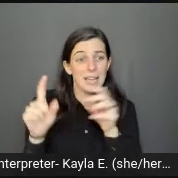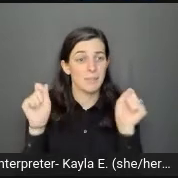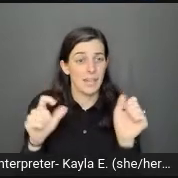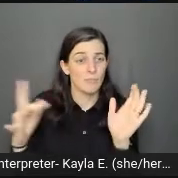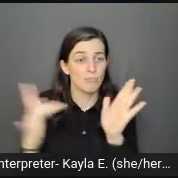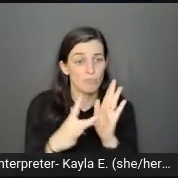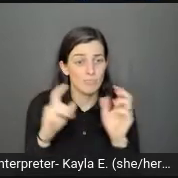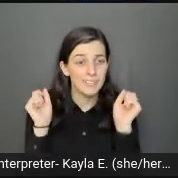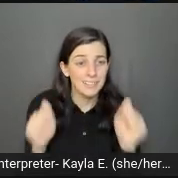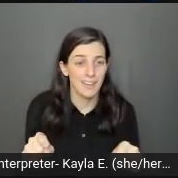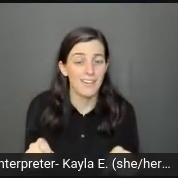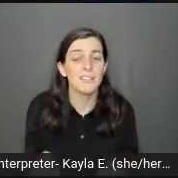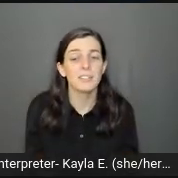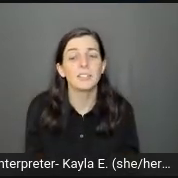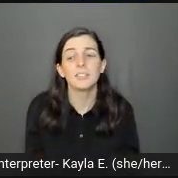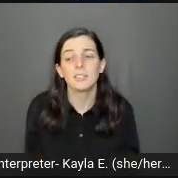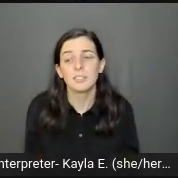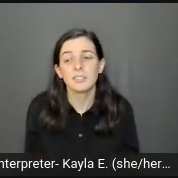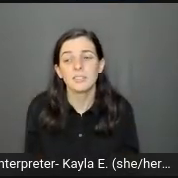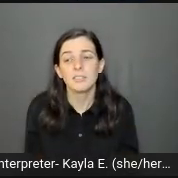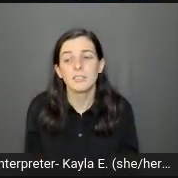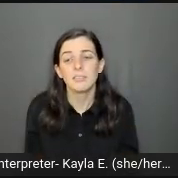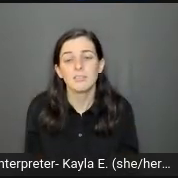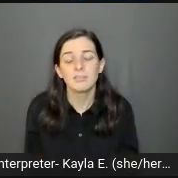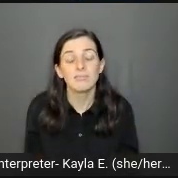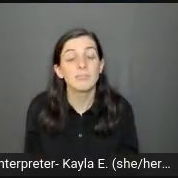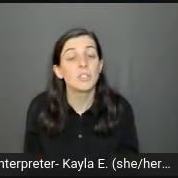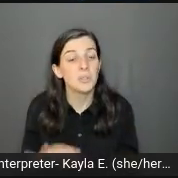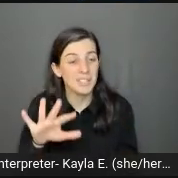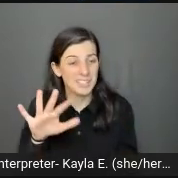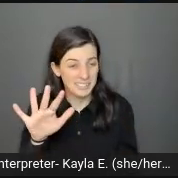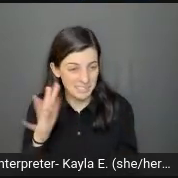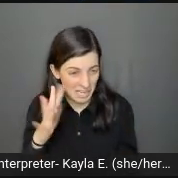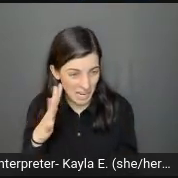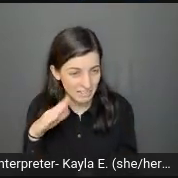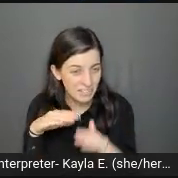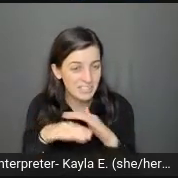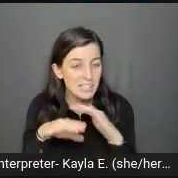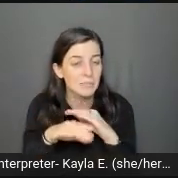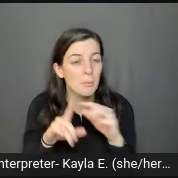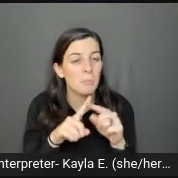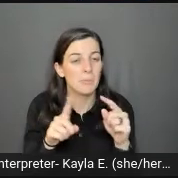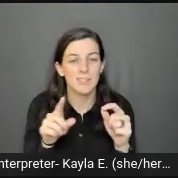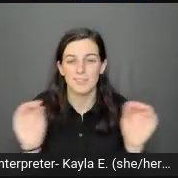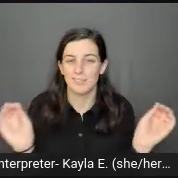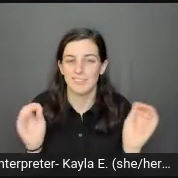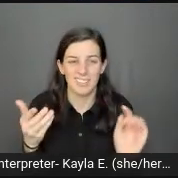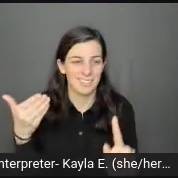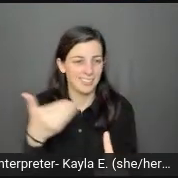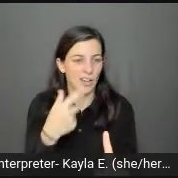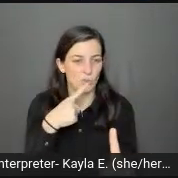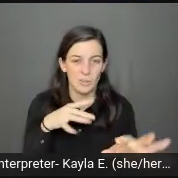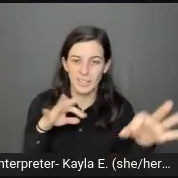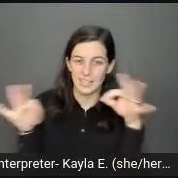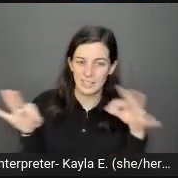It kind of is keyboard accessible, but there's nothing anywhere to tell the user what keystrokes are relevant.